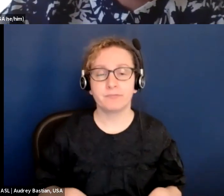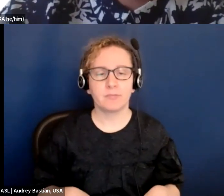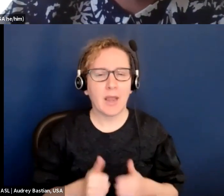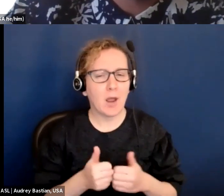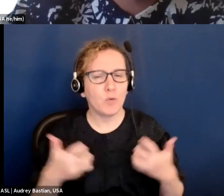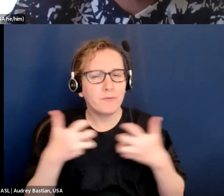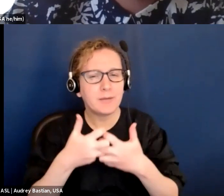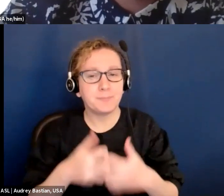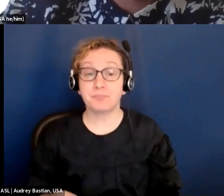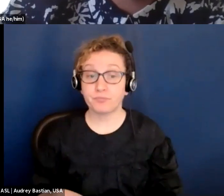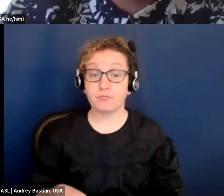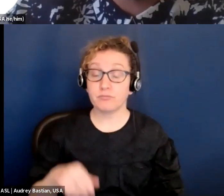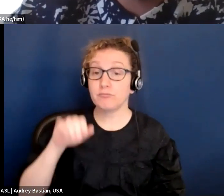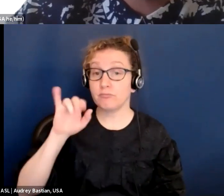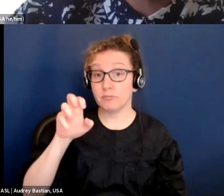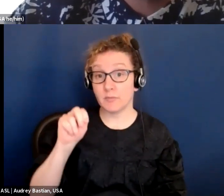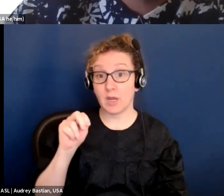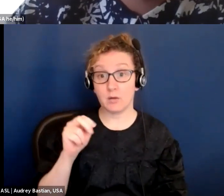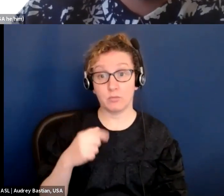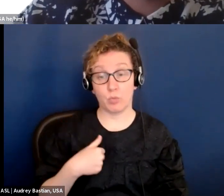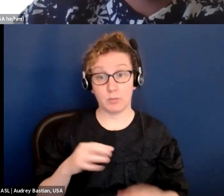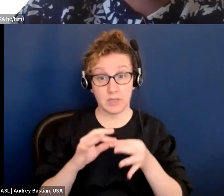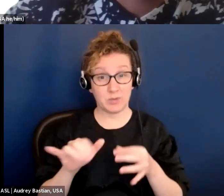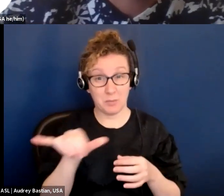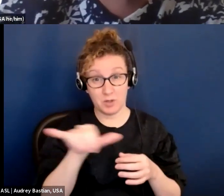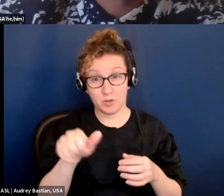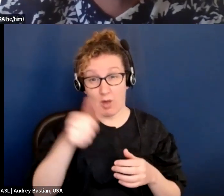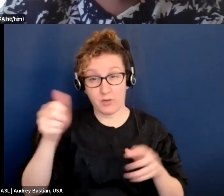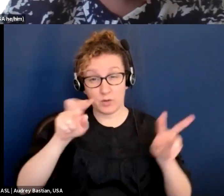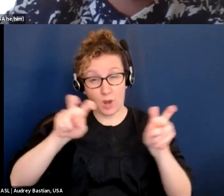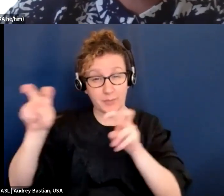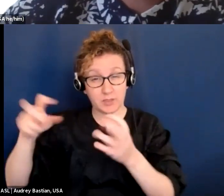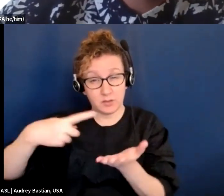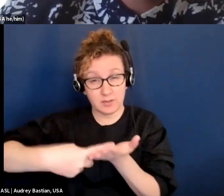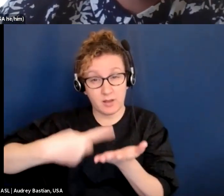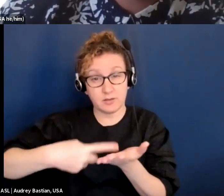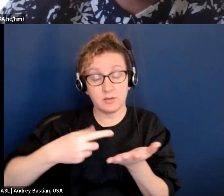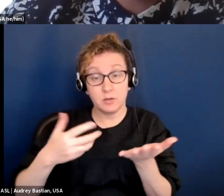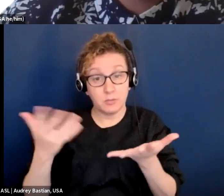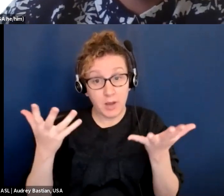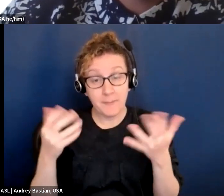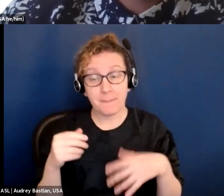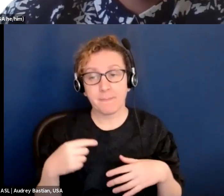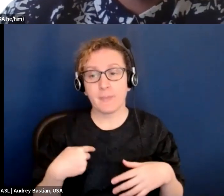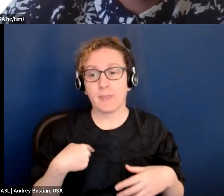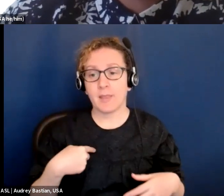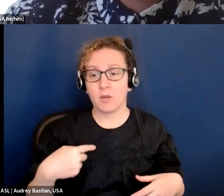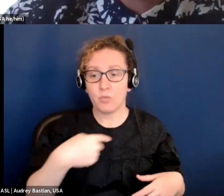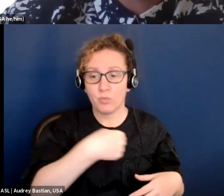similar to how we approach this with the other topics we have discussed. We coordinate with